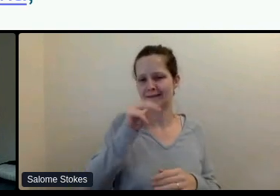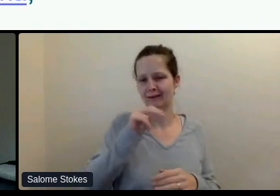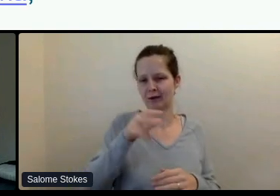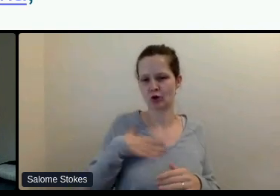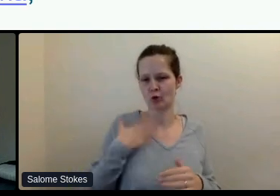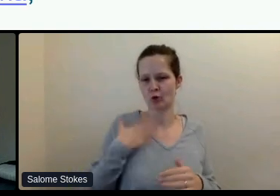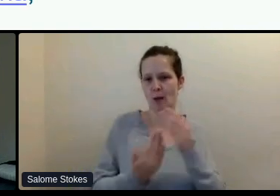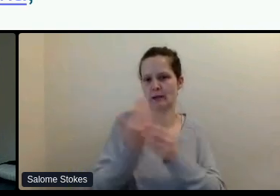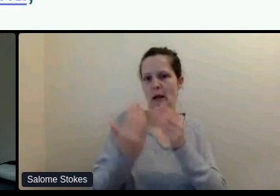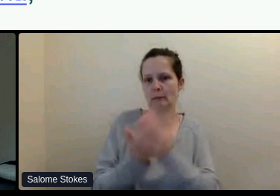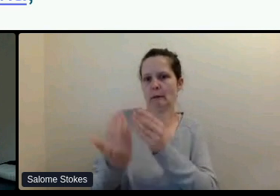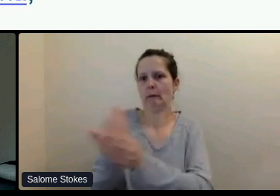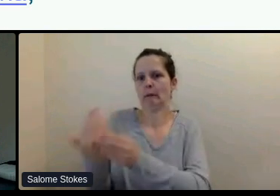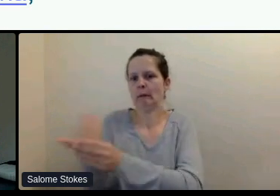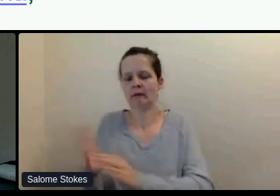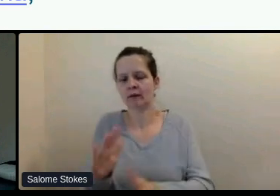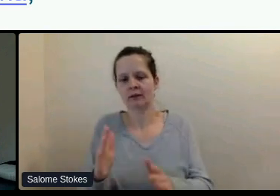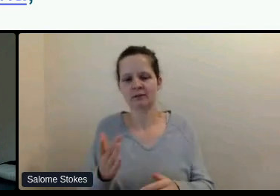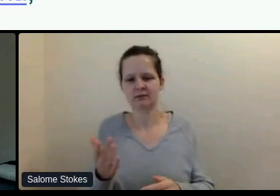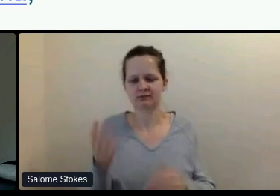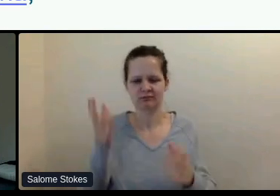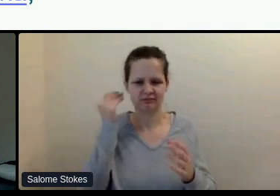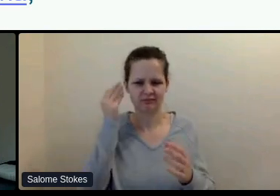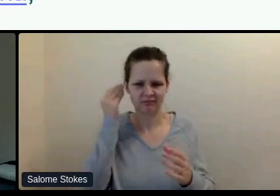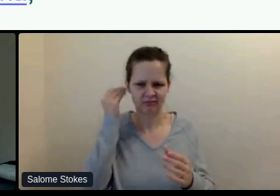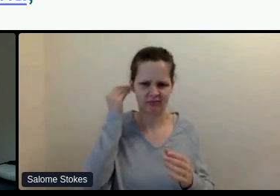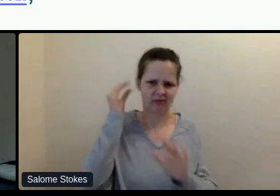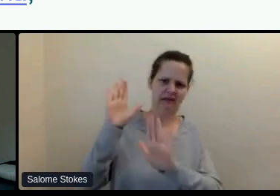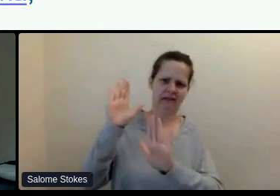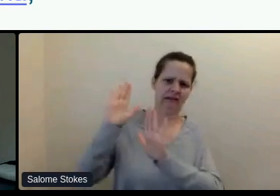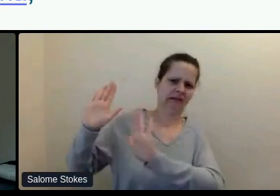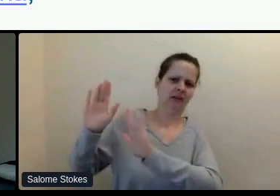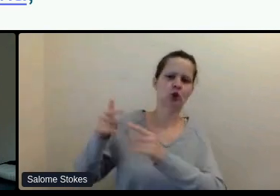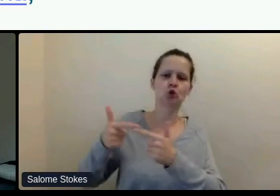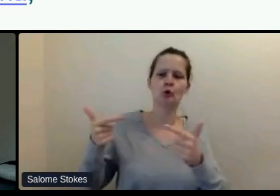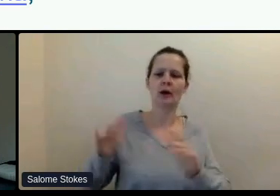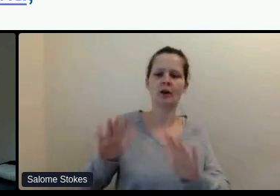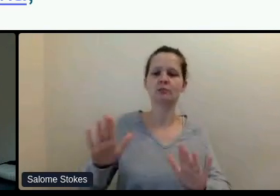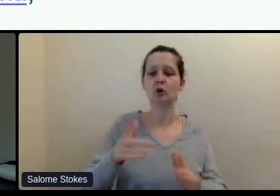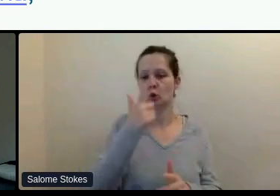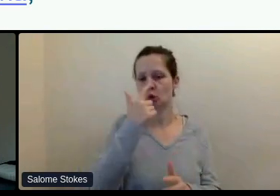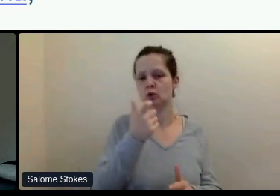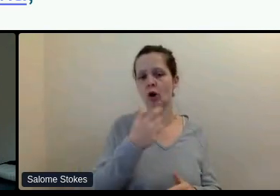But putting your role = status or role = a large or role = log